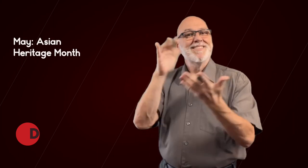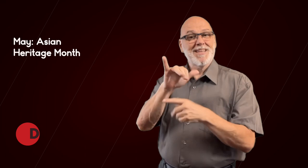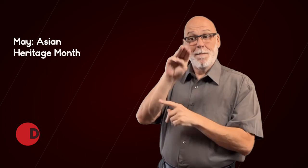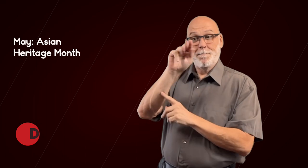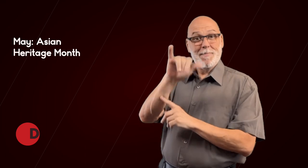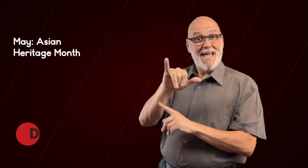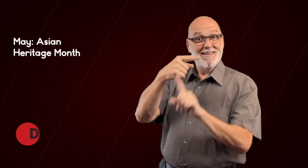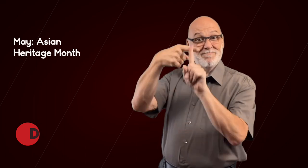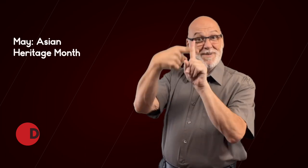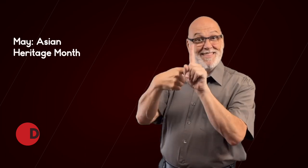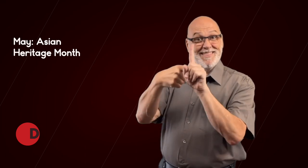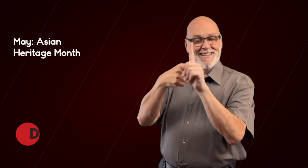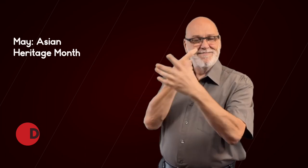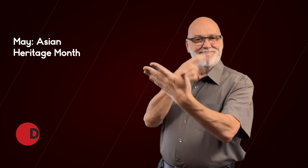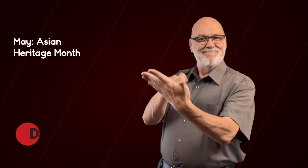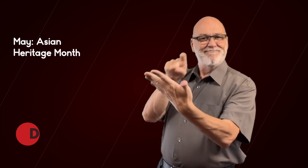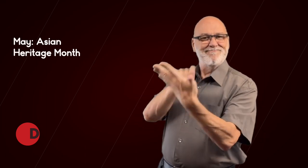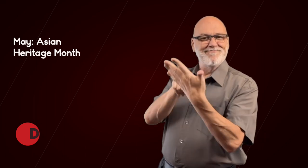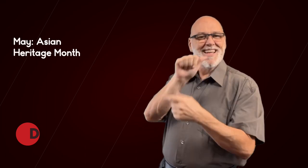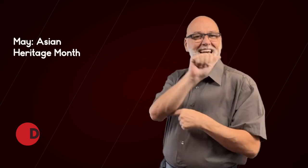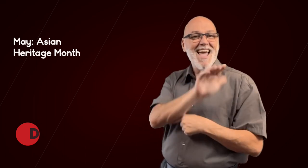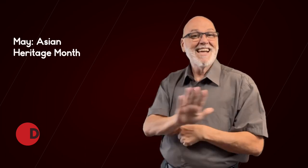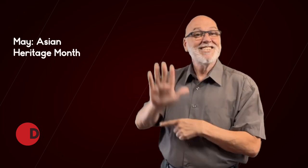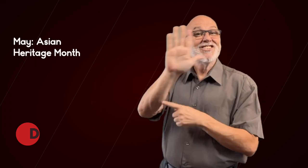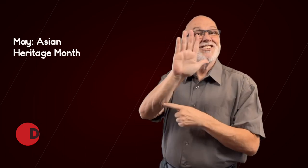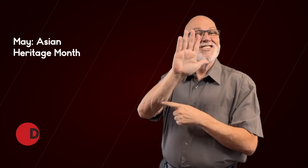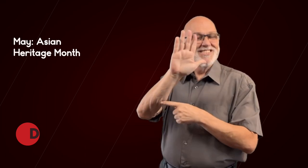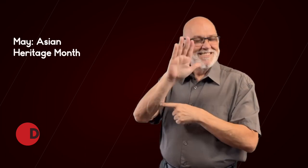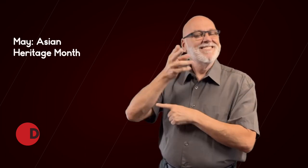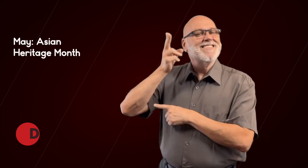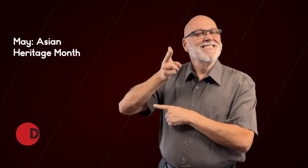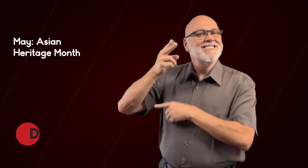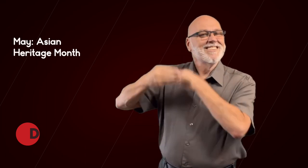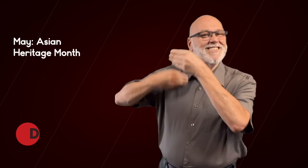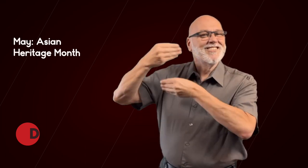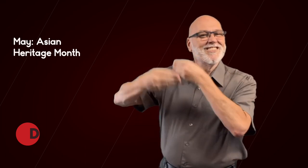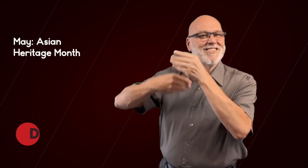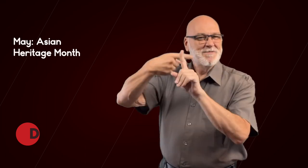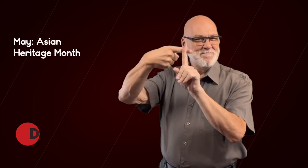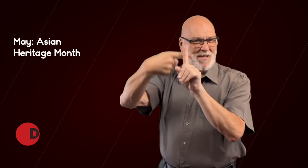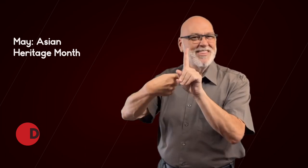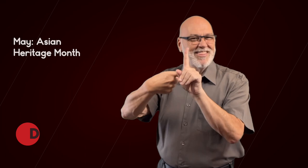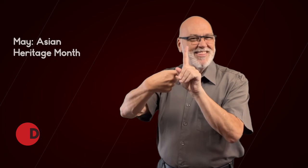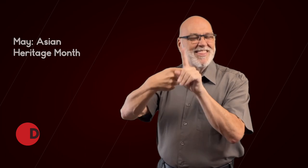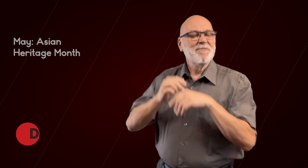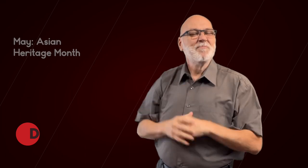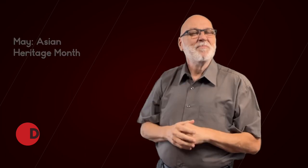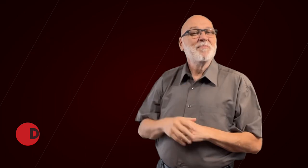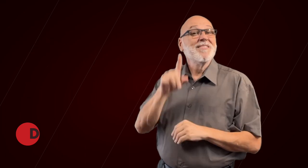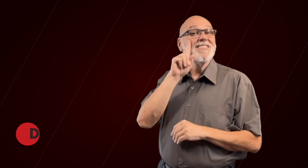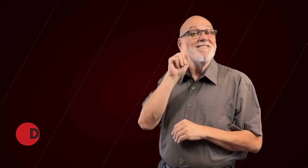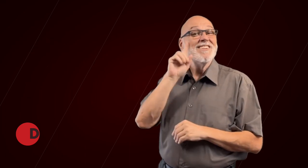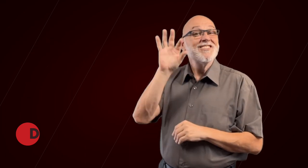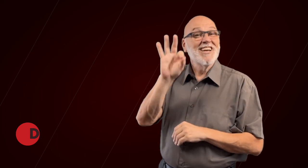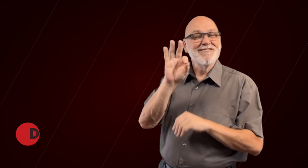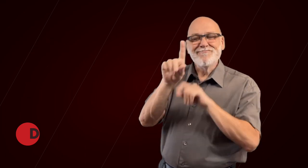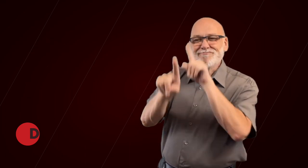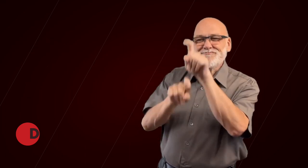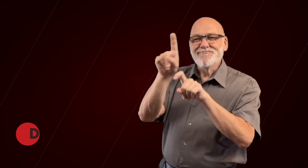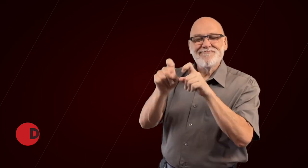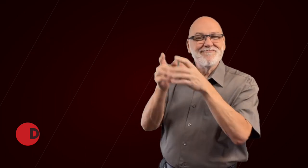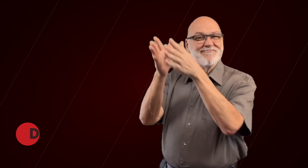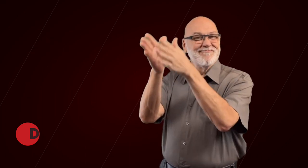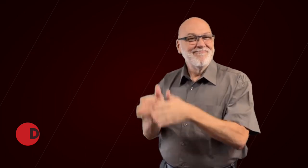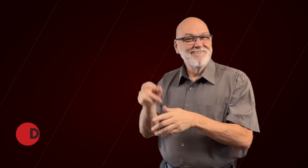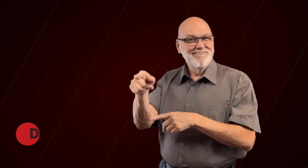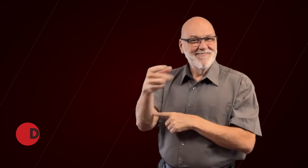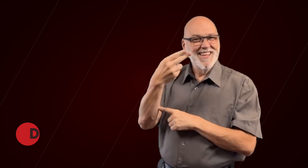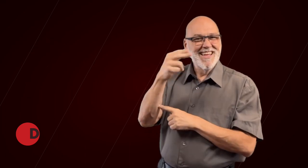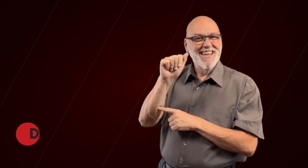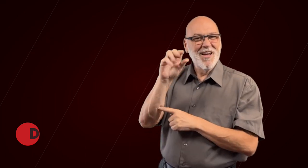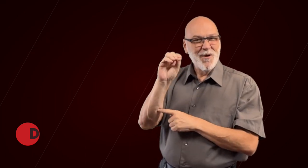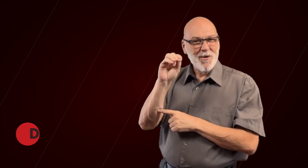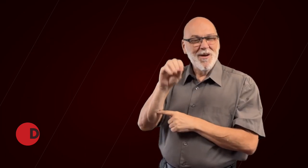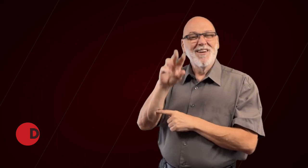to announce May as Asian Heritage Month. Deaf Dots asked Hao Wen Kong